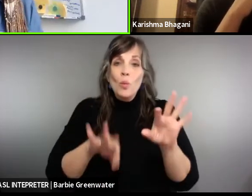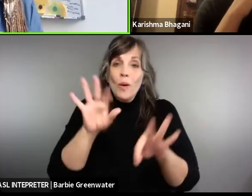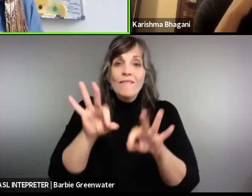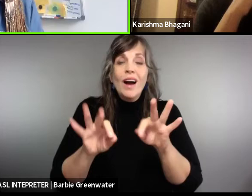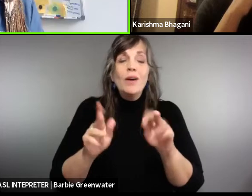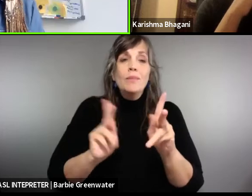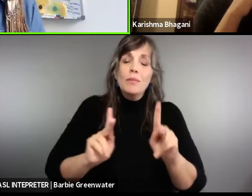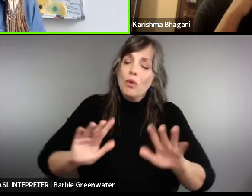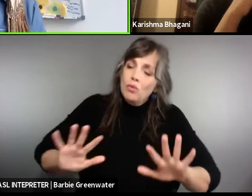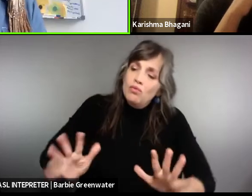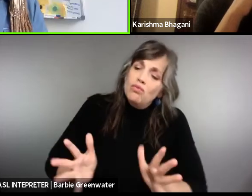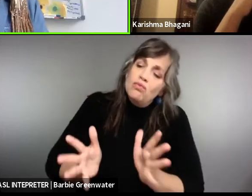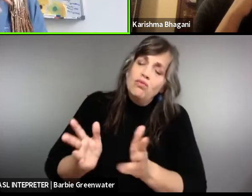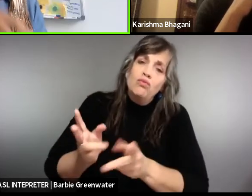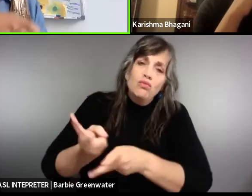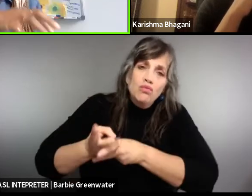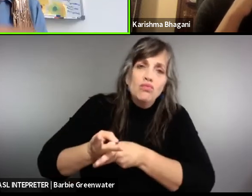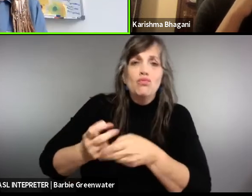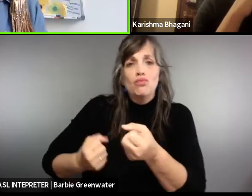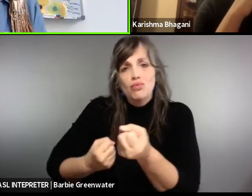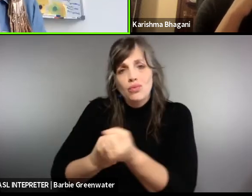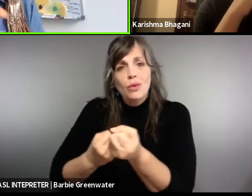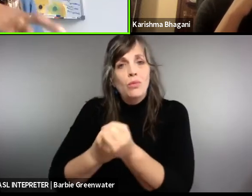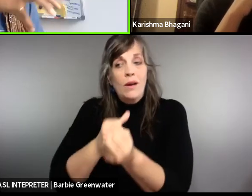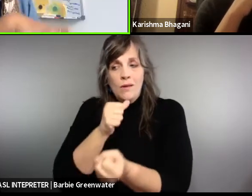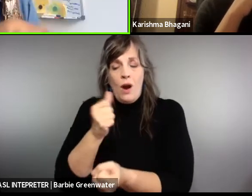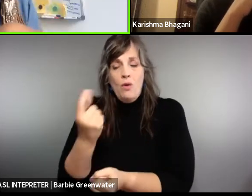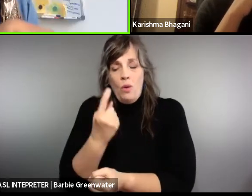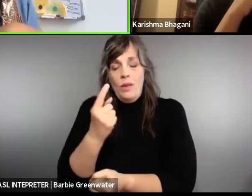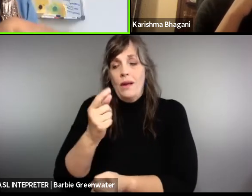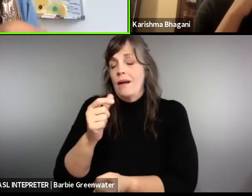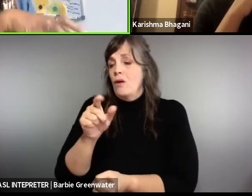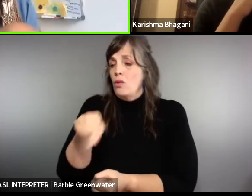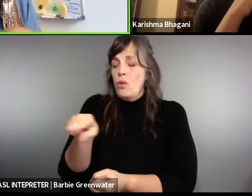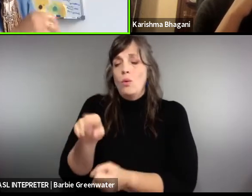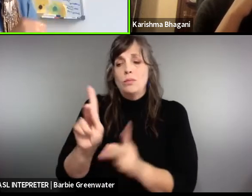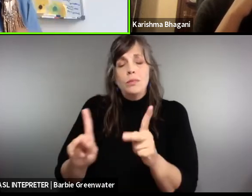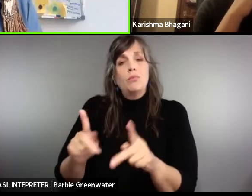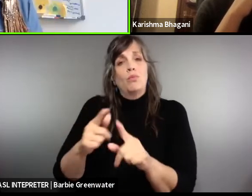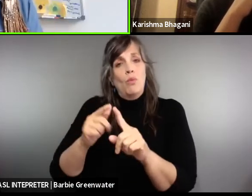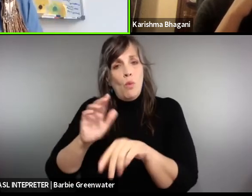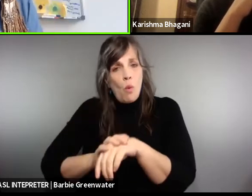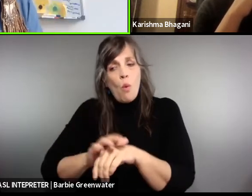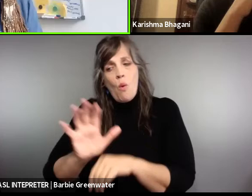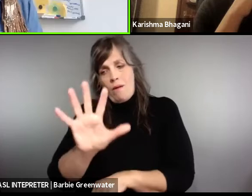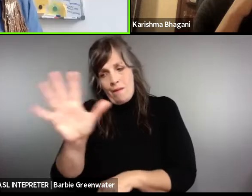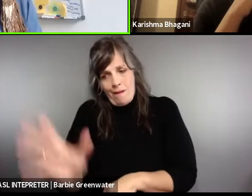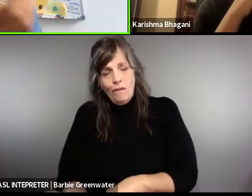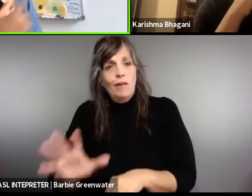and support not just the Africans on the continent or the artists on the continent, but they also support